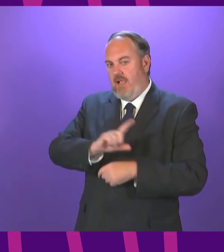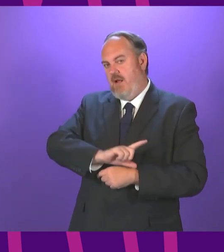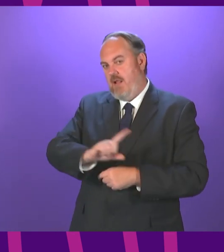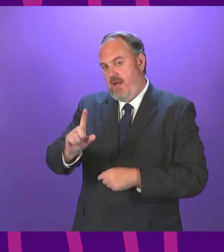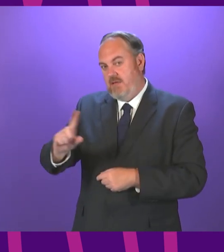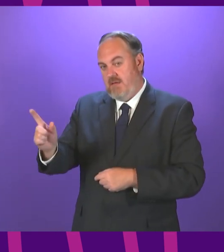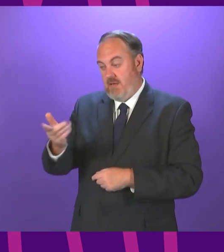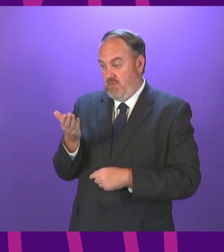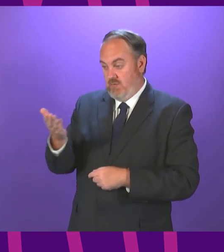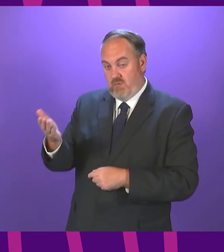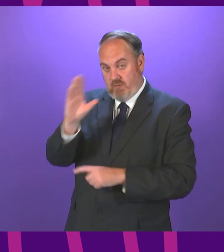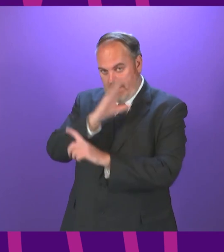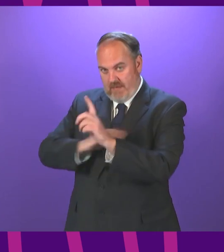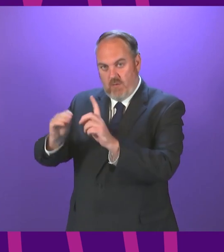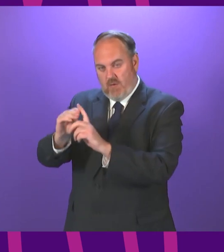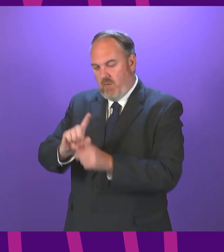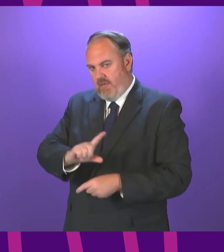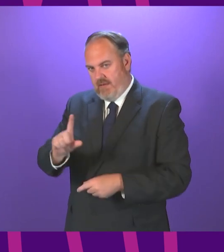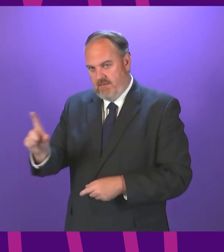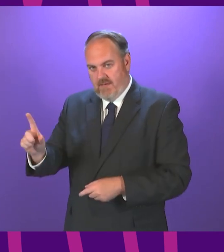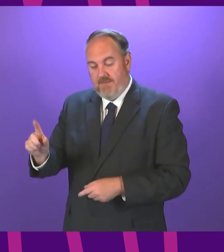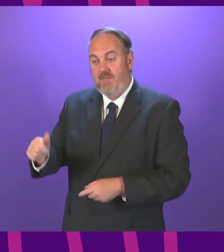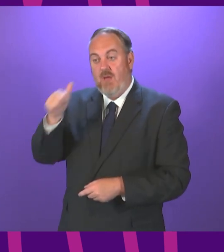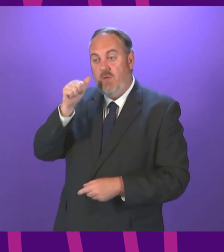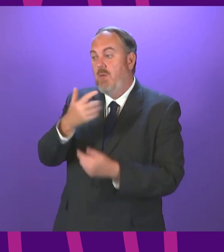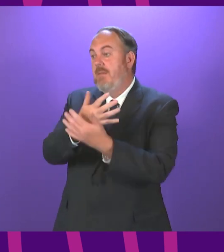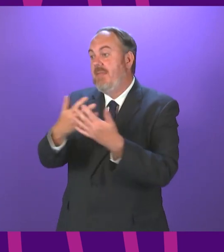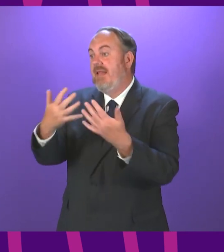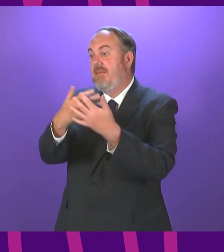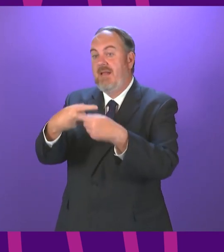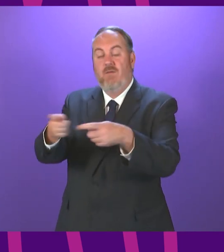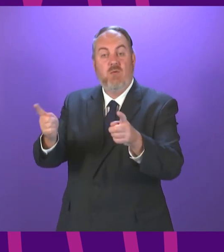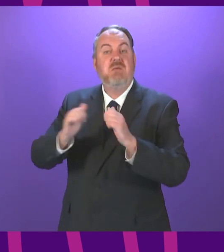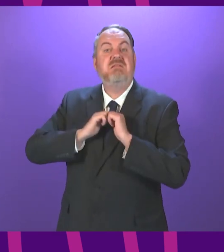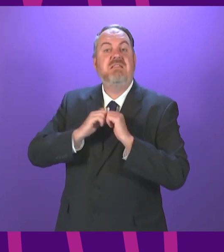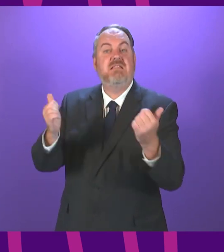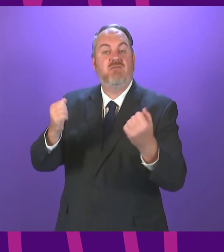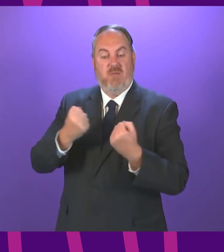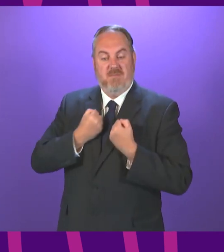Although I accept that many people disagree with them, as I said earlier,